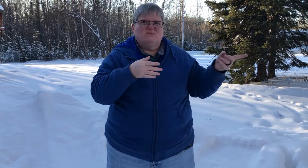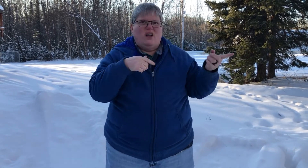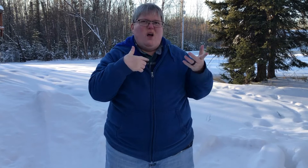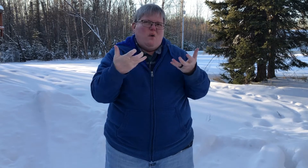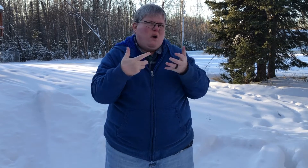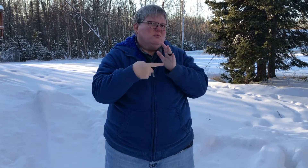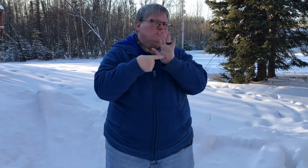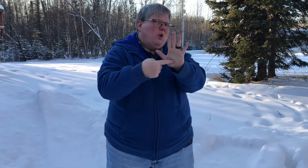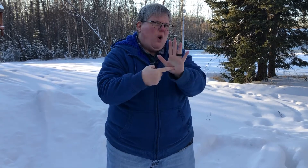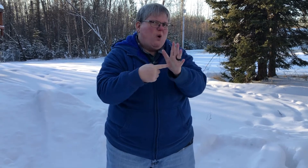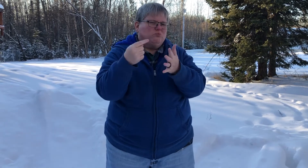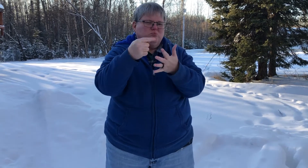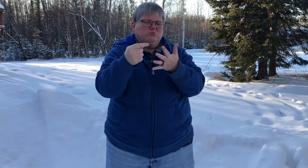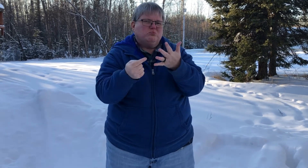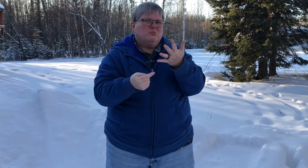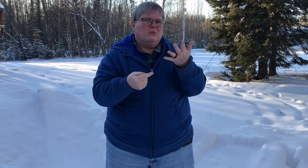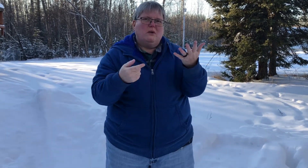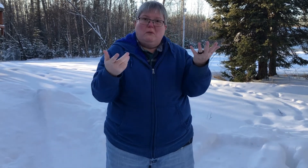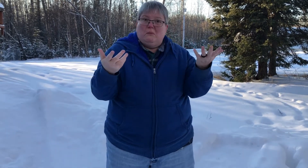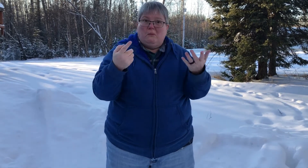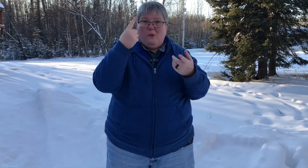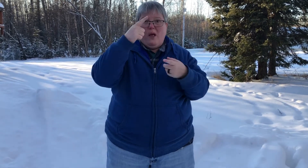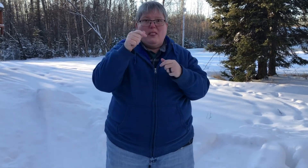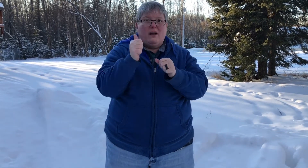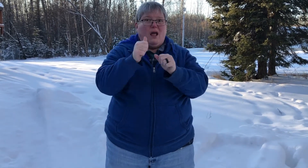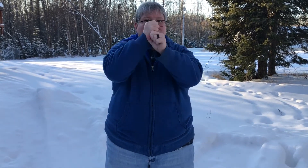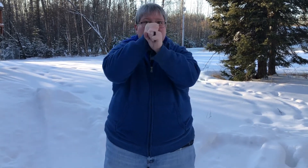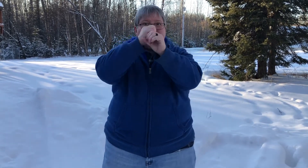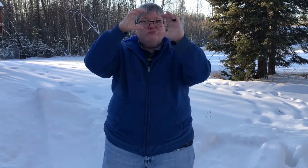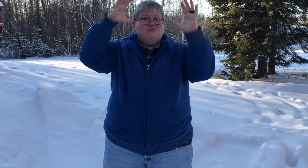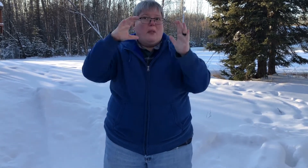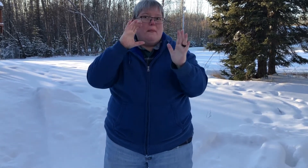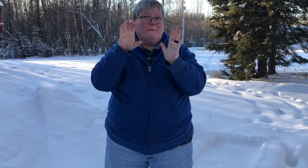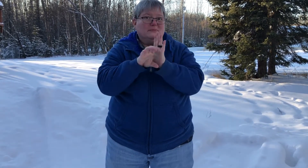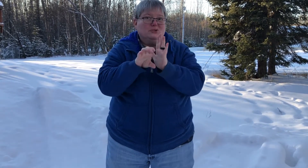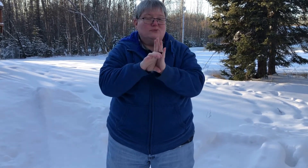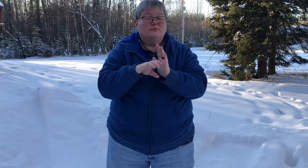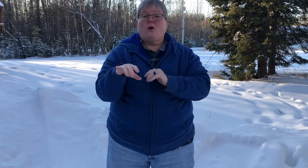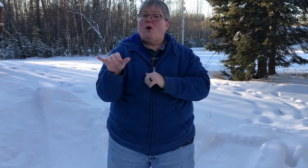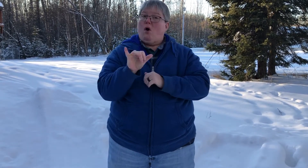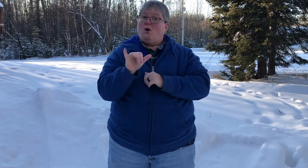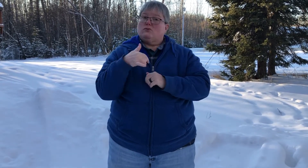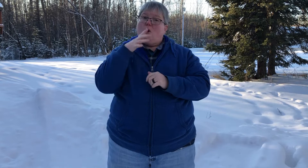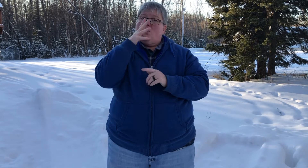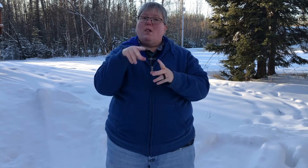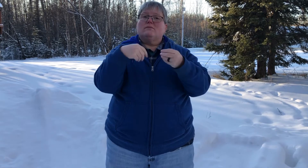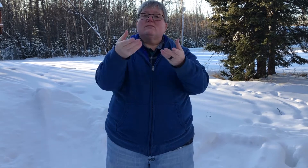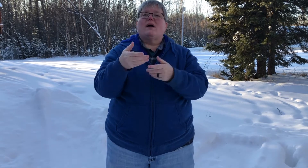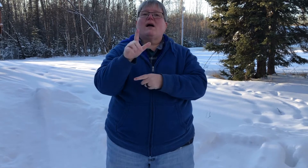and we just kind of wanted to show you. Maybe you can get a picture of what we're wanting to do.